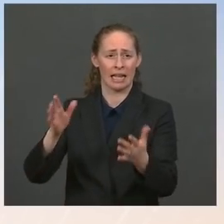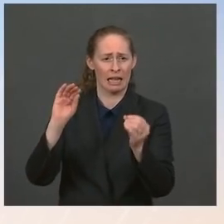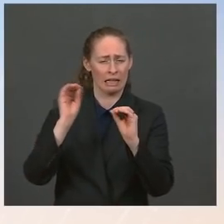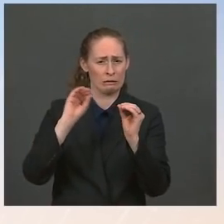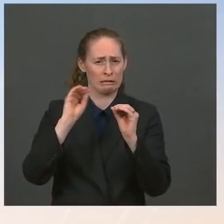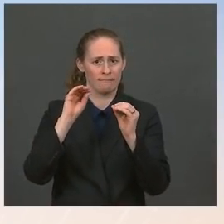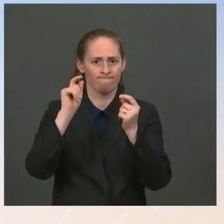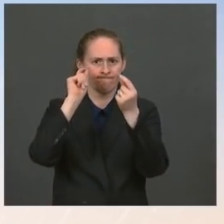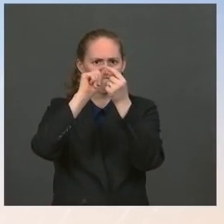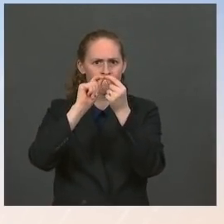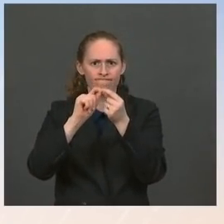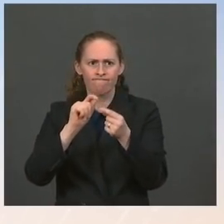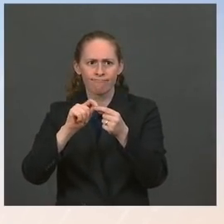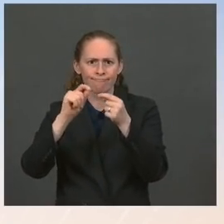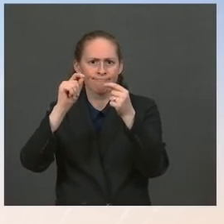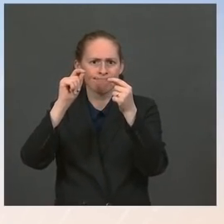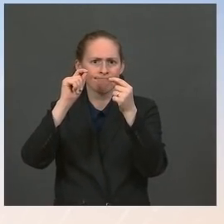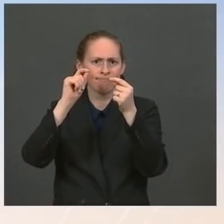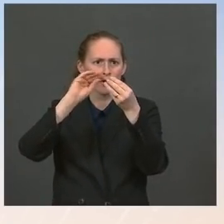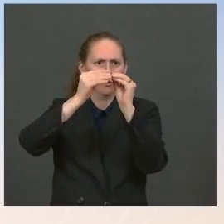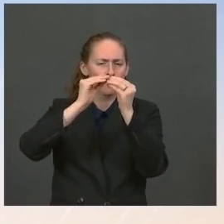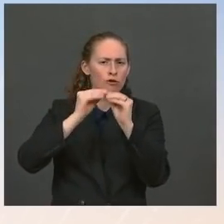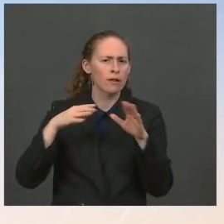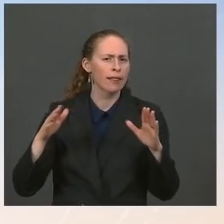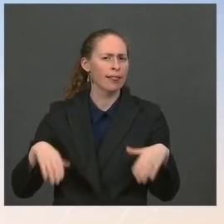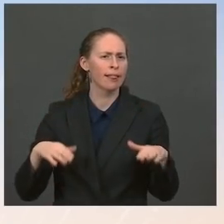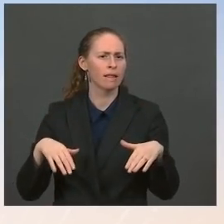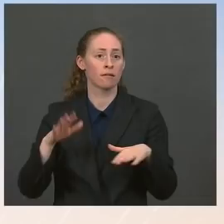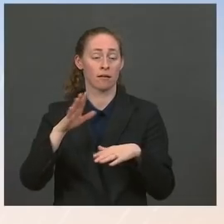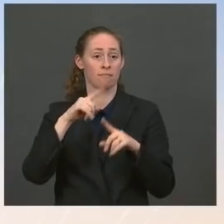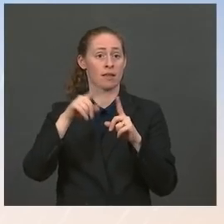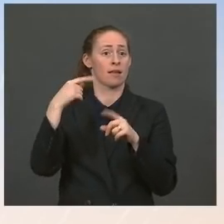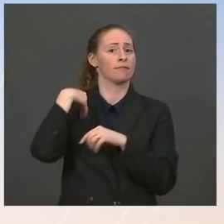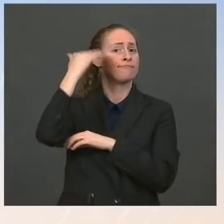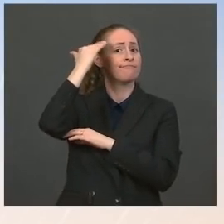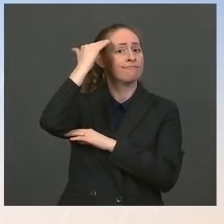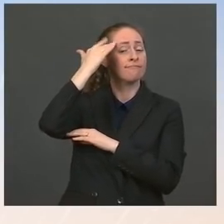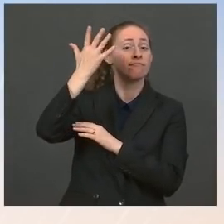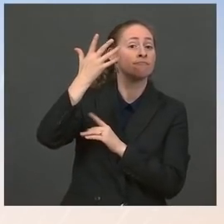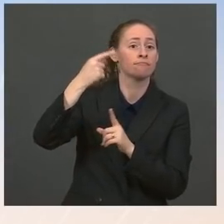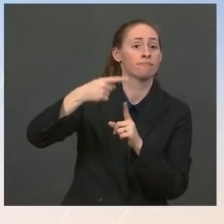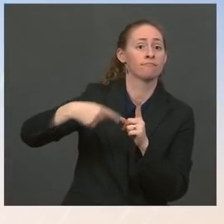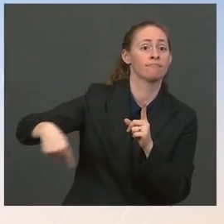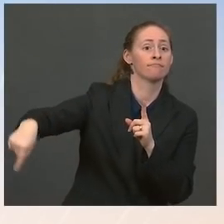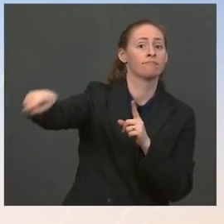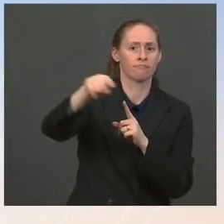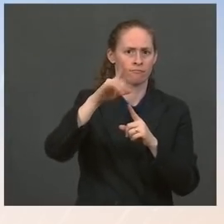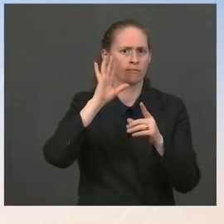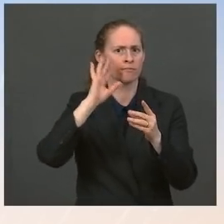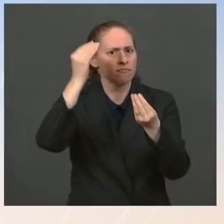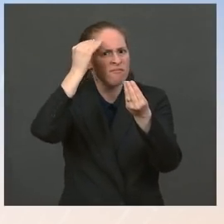but I know that that's where it's going to come from, and they'll release the numbers. I don't know like the specifics. The Press: But that's something they're not telling us now. >> Ms. Jean-Pierre: Okay.